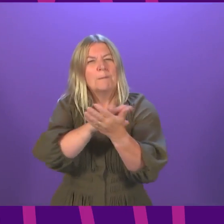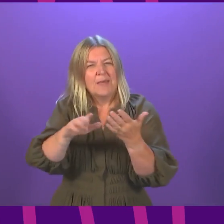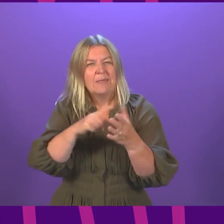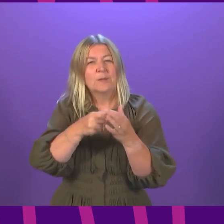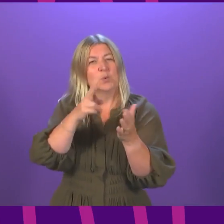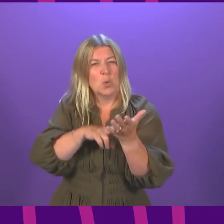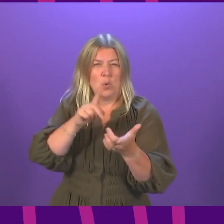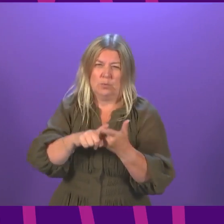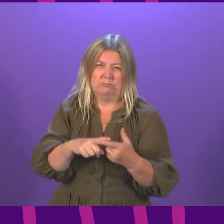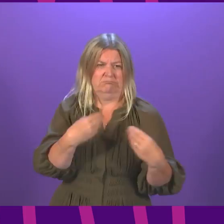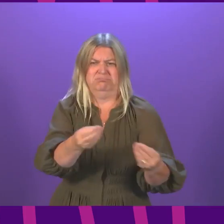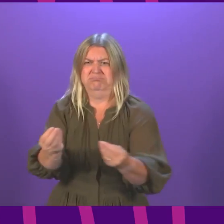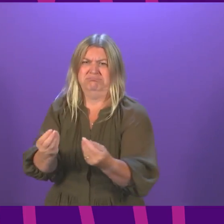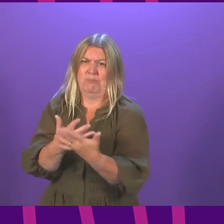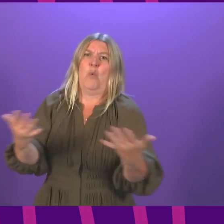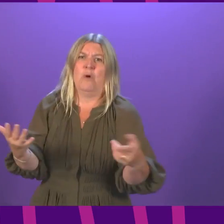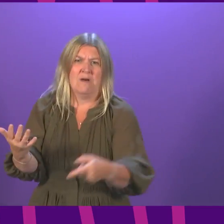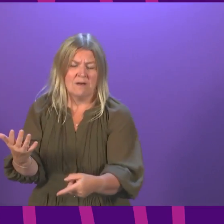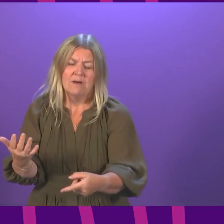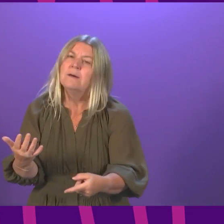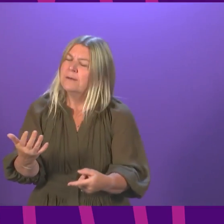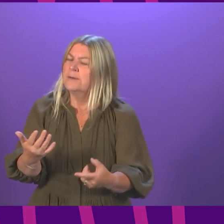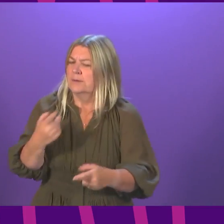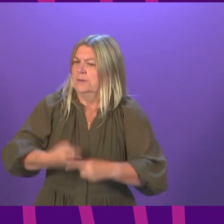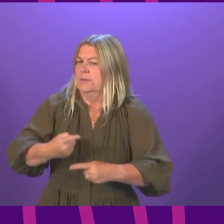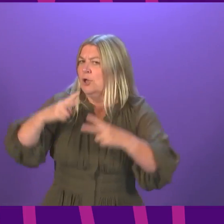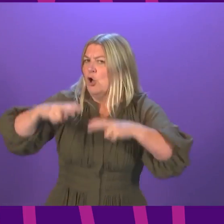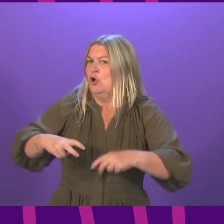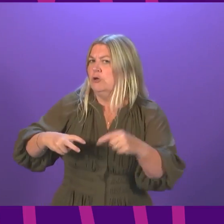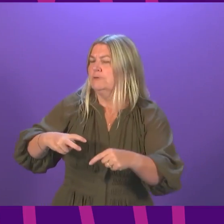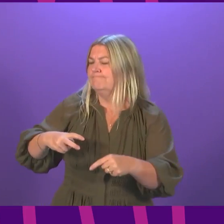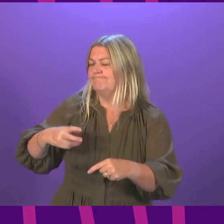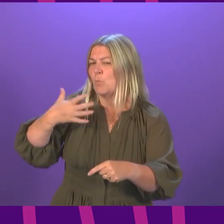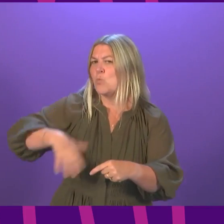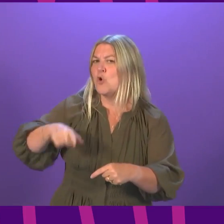so I am also commissioning urgent research on the role and risks of methadone in drug-related